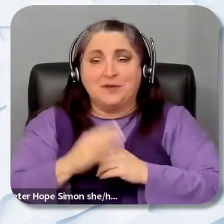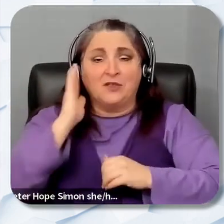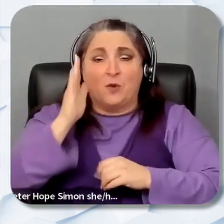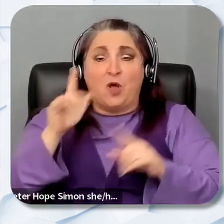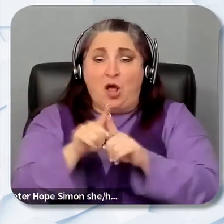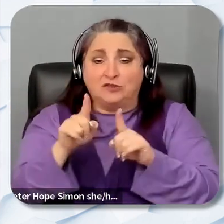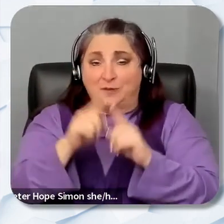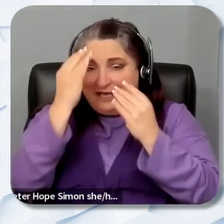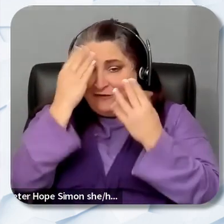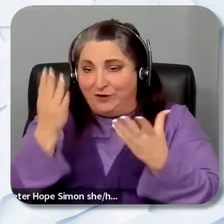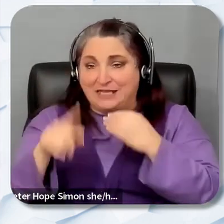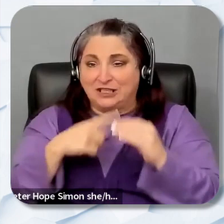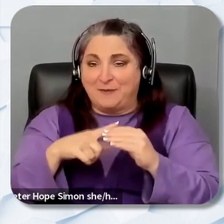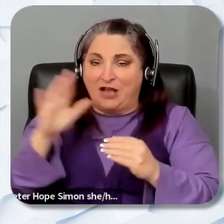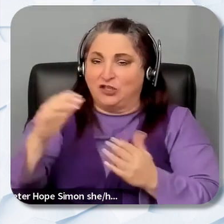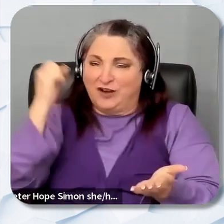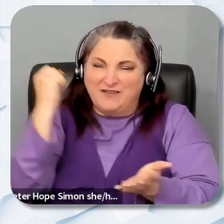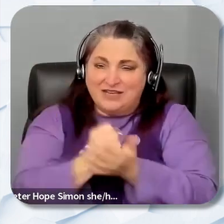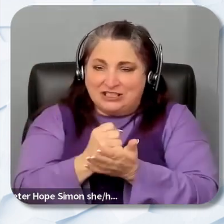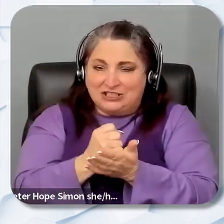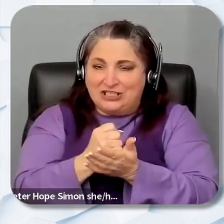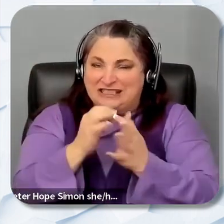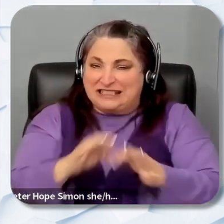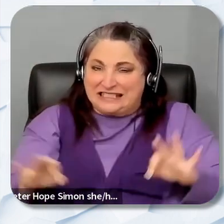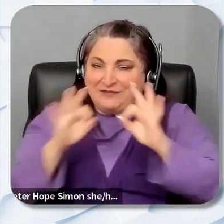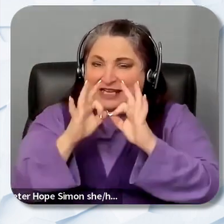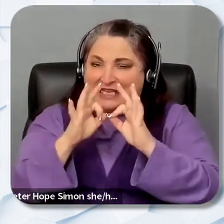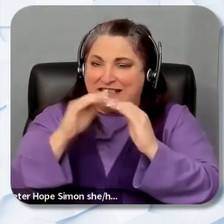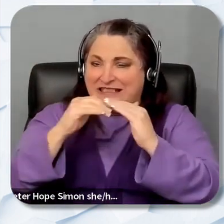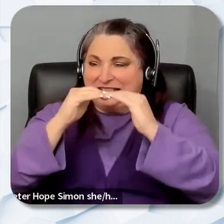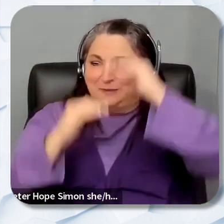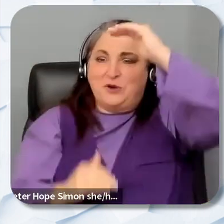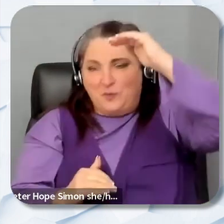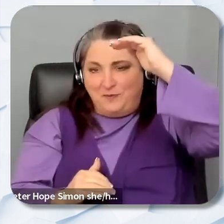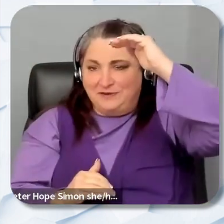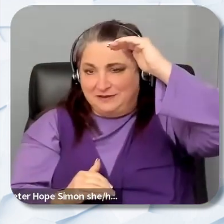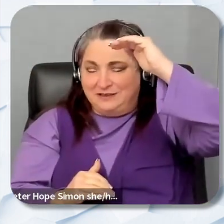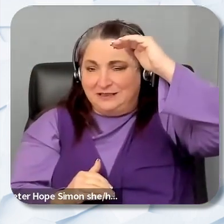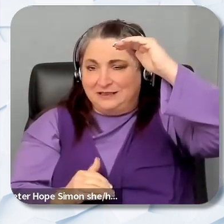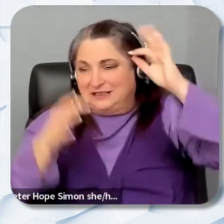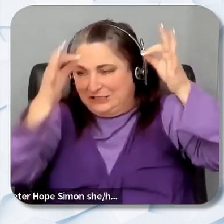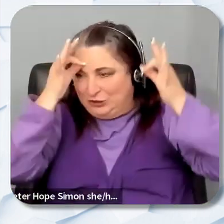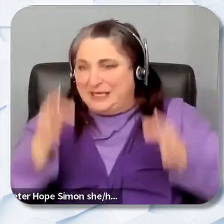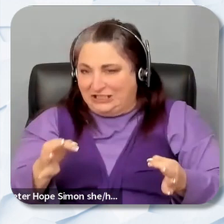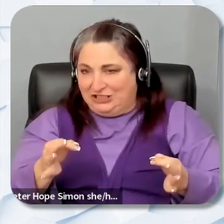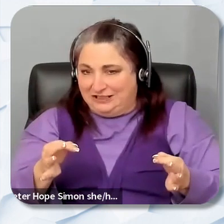about your official Significant Disproportionality determination, which you wouldn't have. You